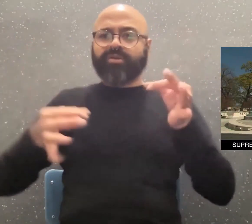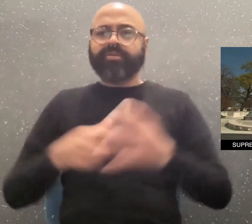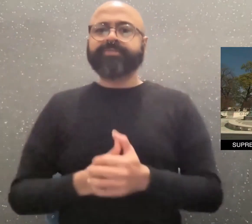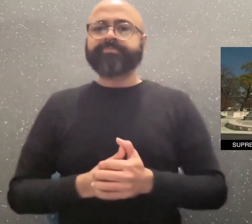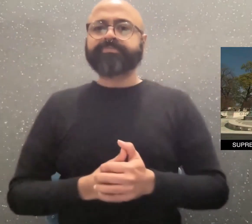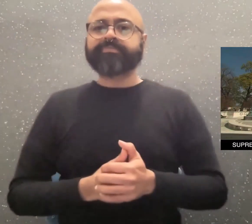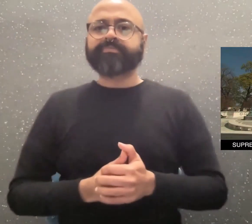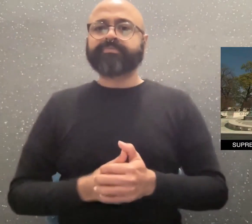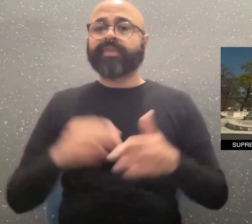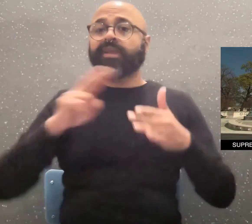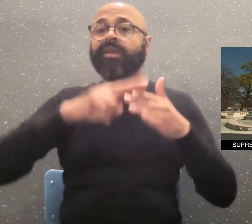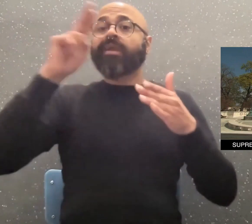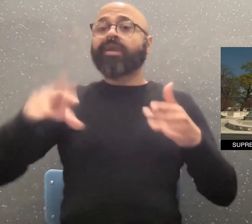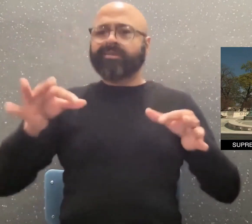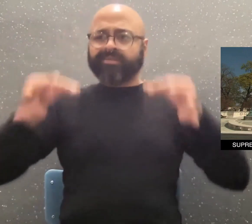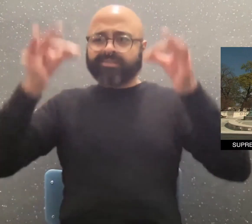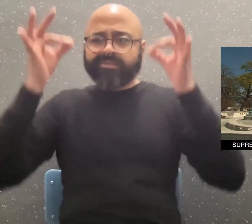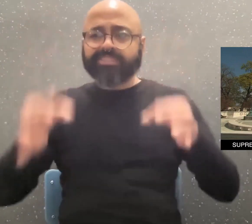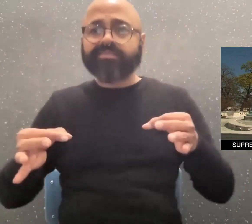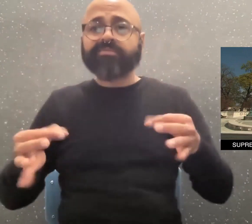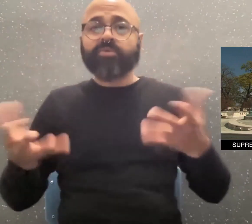this week two cases are being heard by the Supreme Court